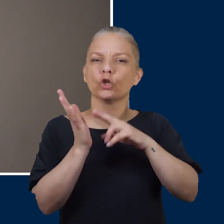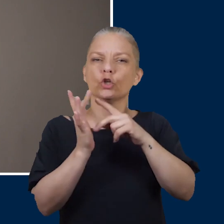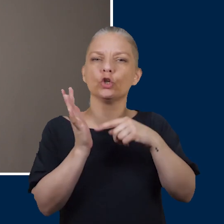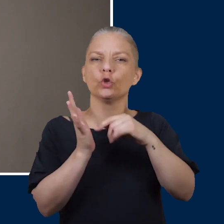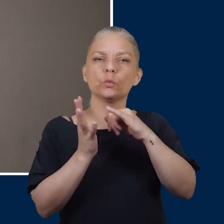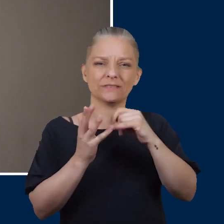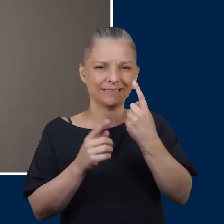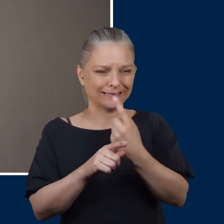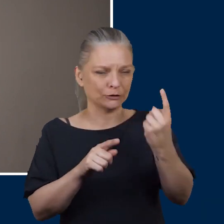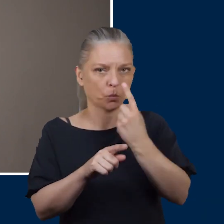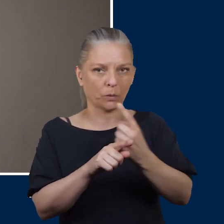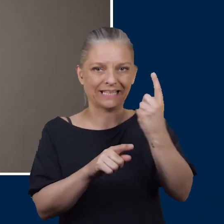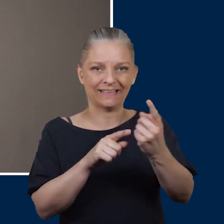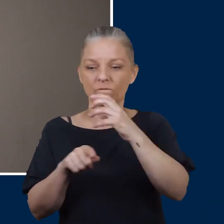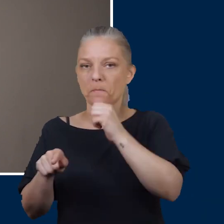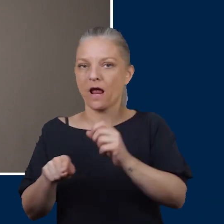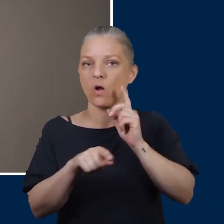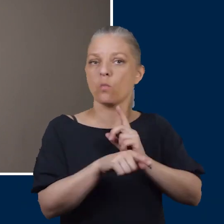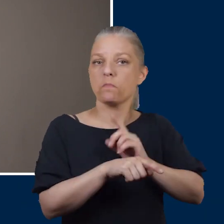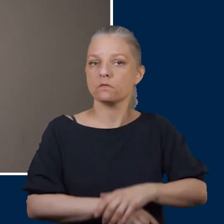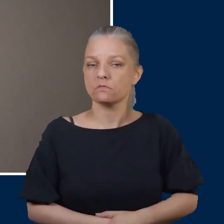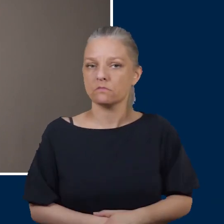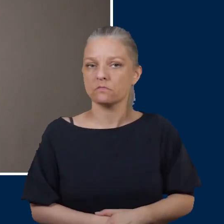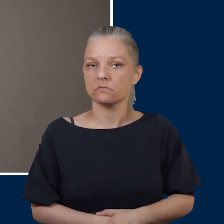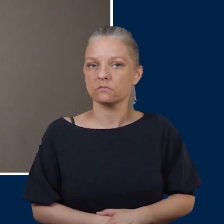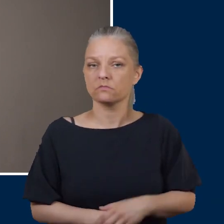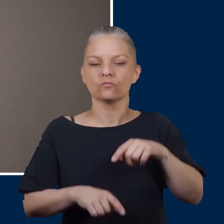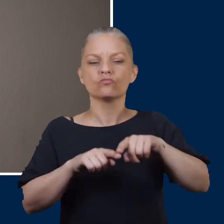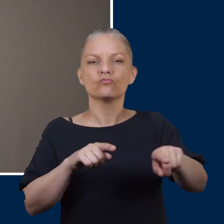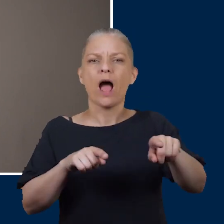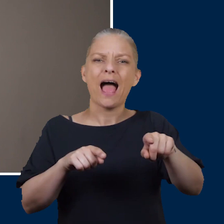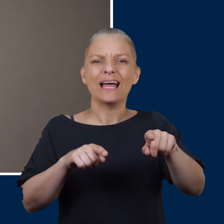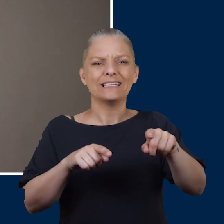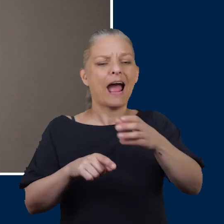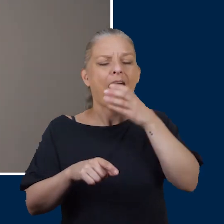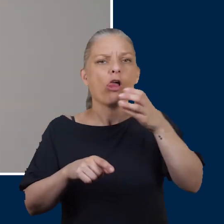alcohol and take out over the week and have at least two to three alcohol-free days per week.